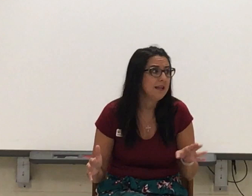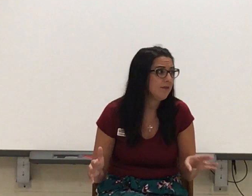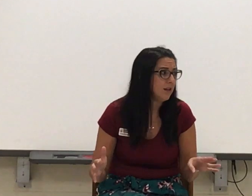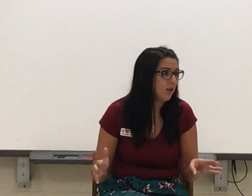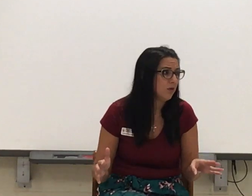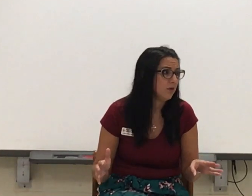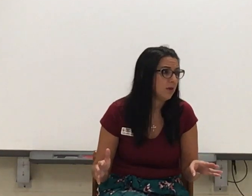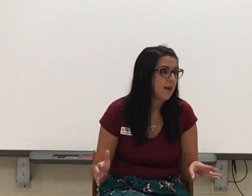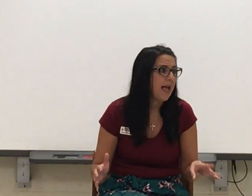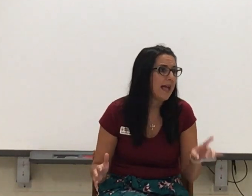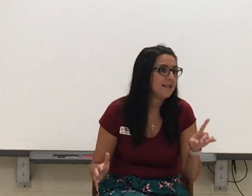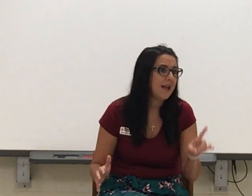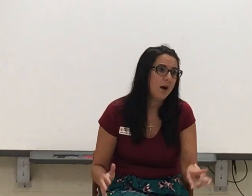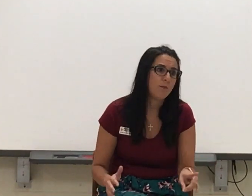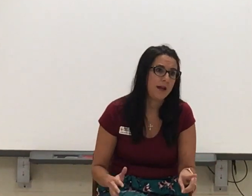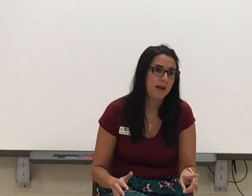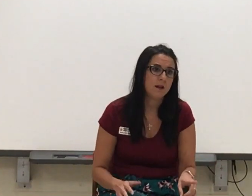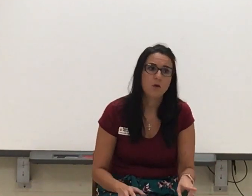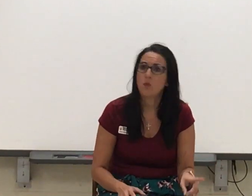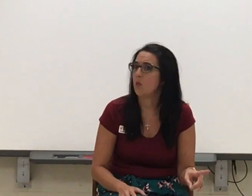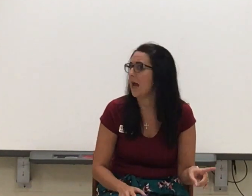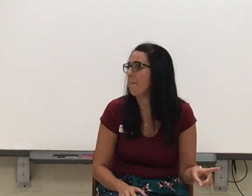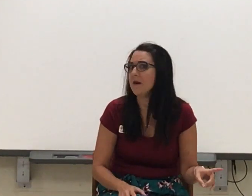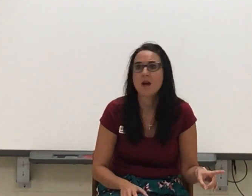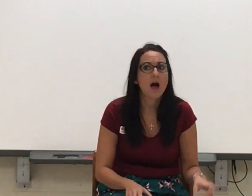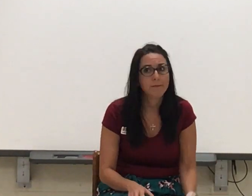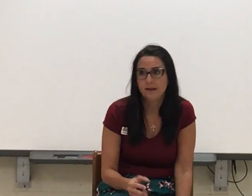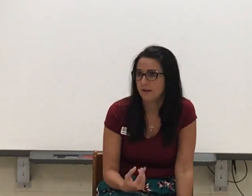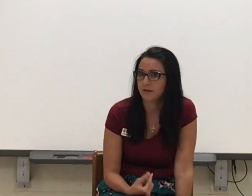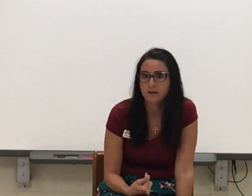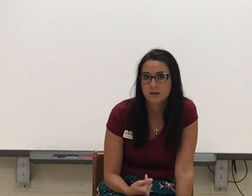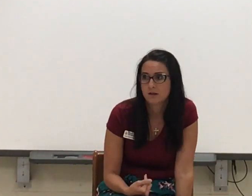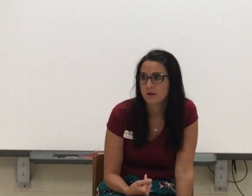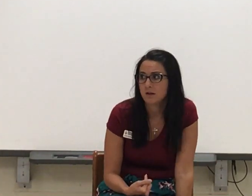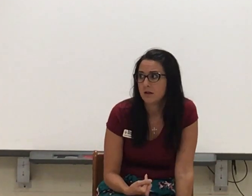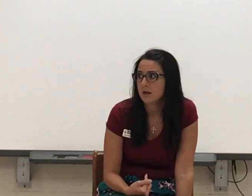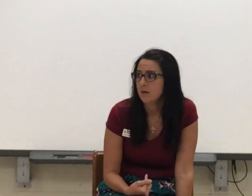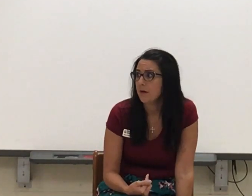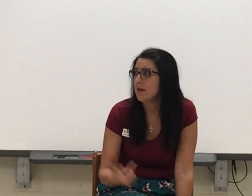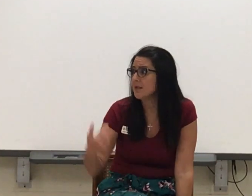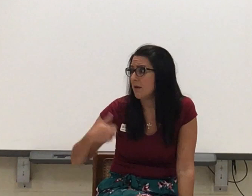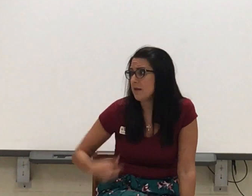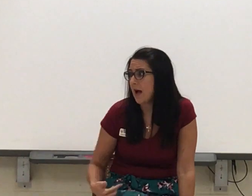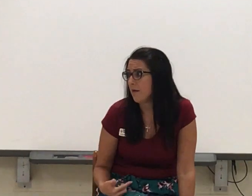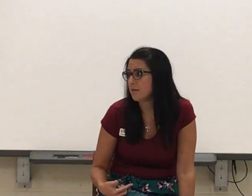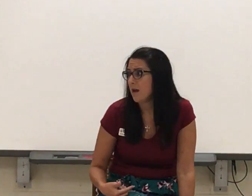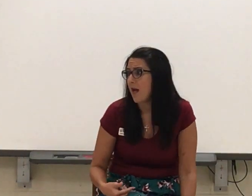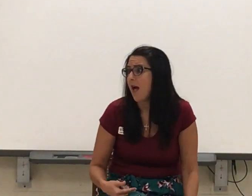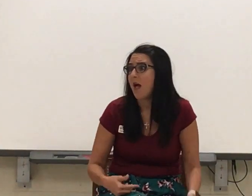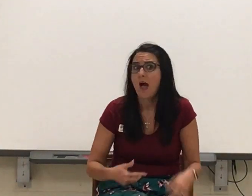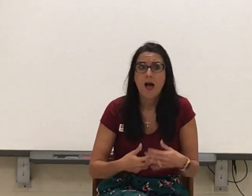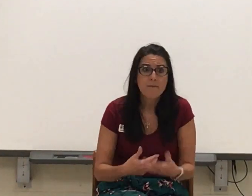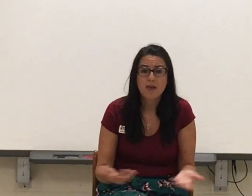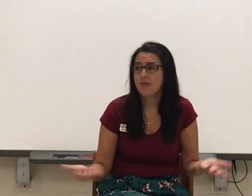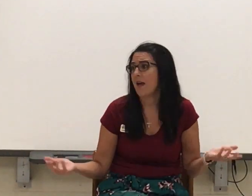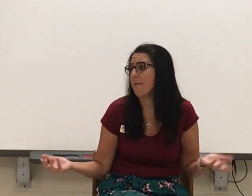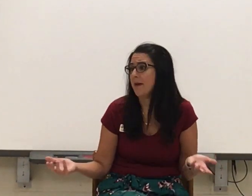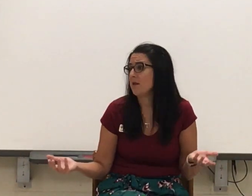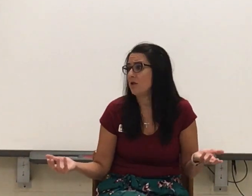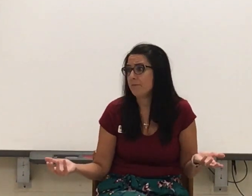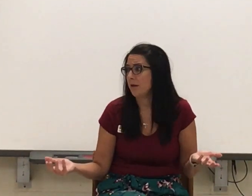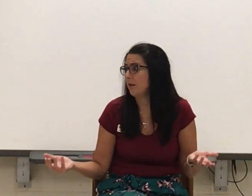giving you and tell me when I'm not being clear. Because sometimes I may think I'm being